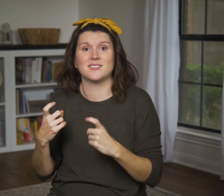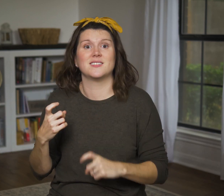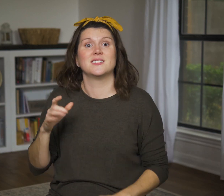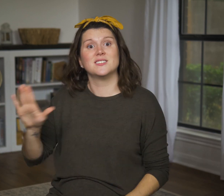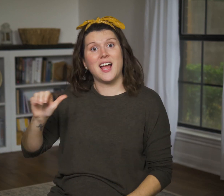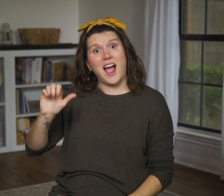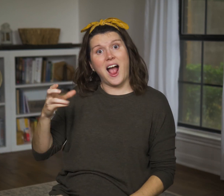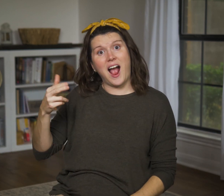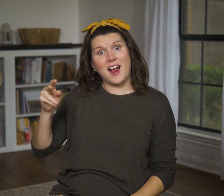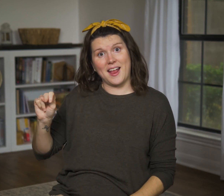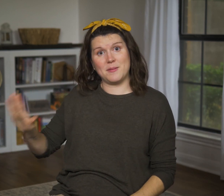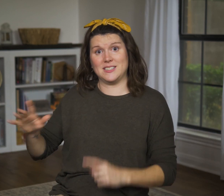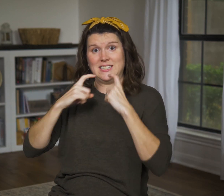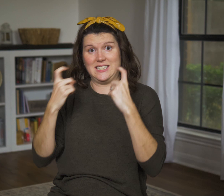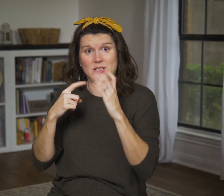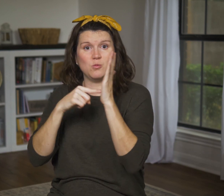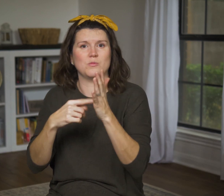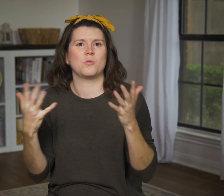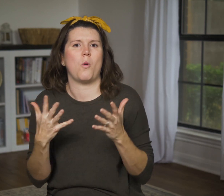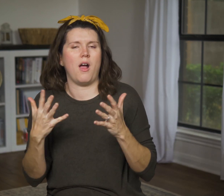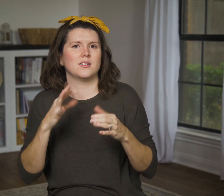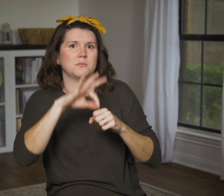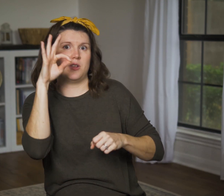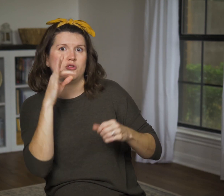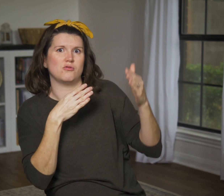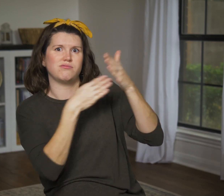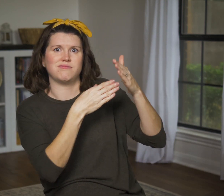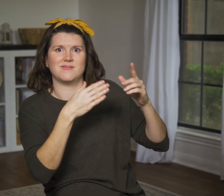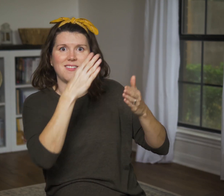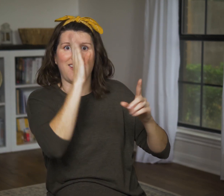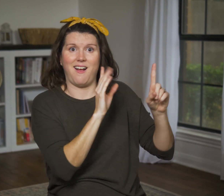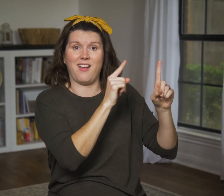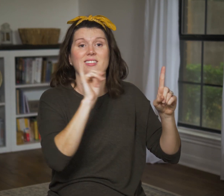Since Achan’s sin represents spiritual adultery against God,